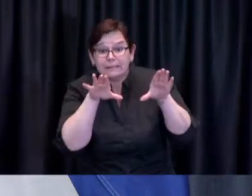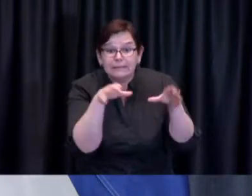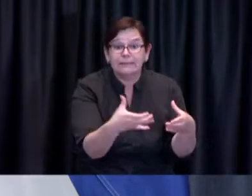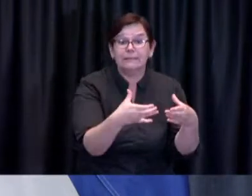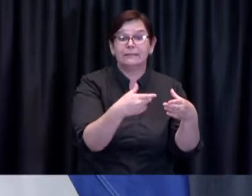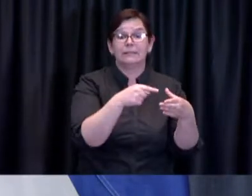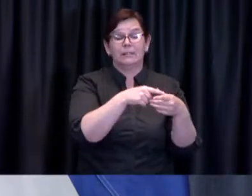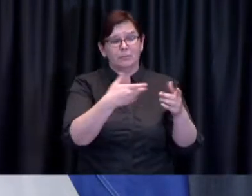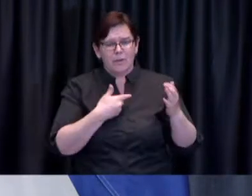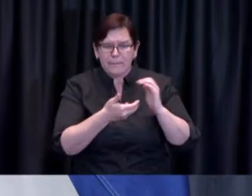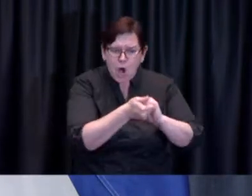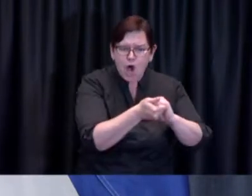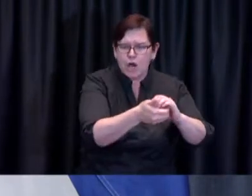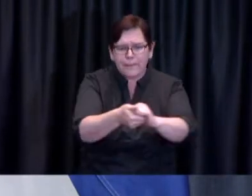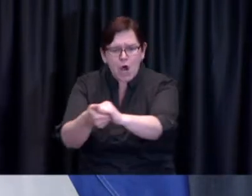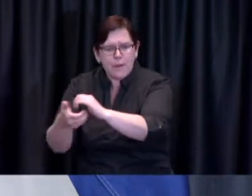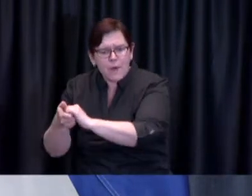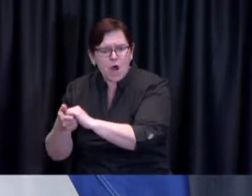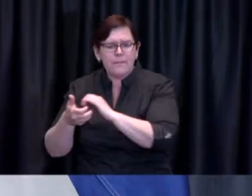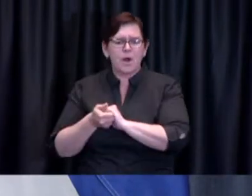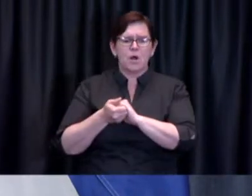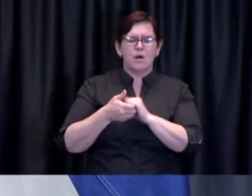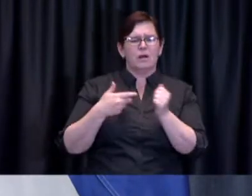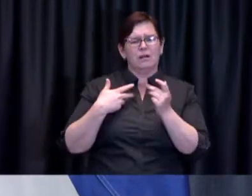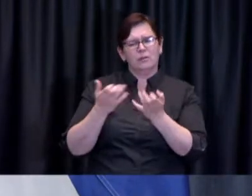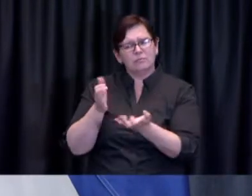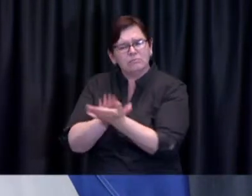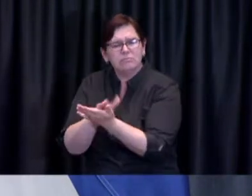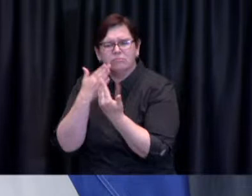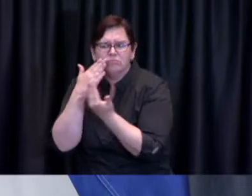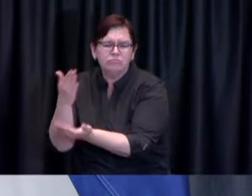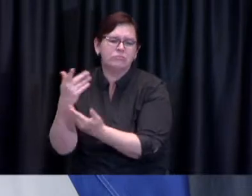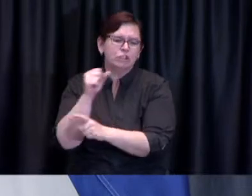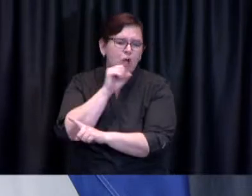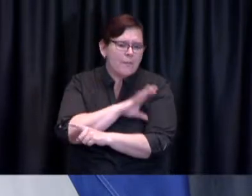for example the Scarborough health network for hosting a vaccine clinic today for TTC workers